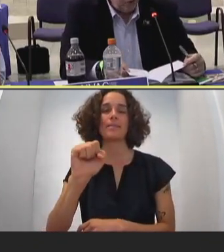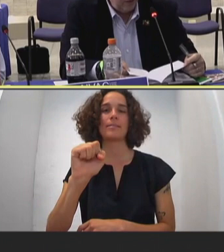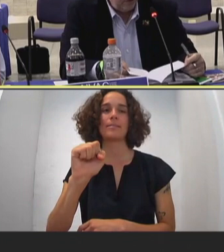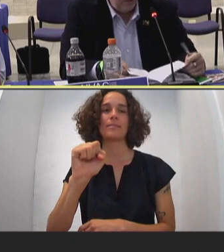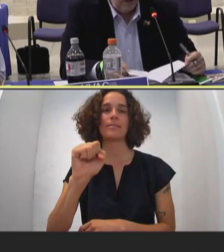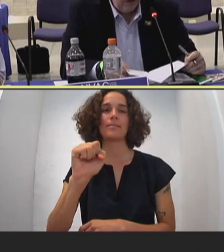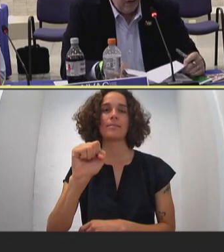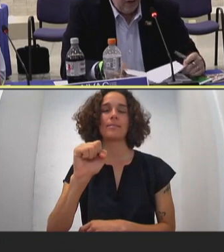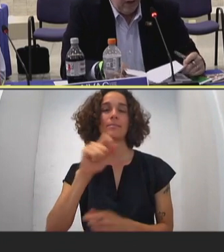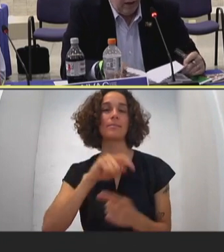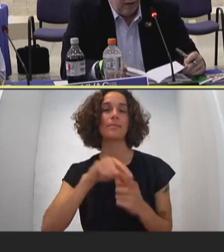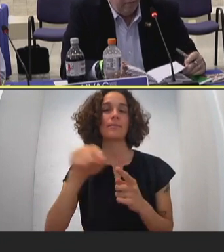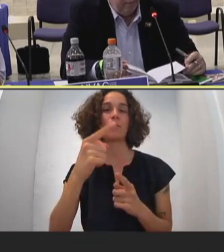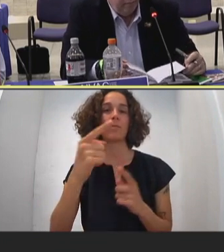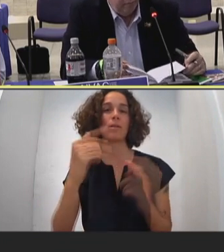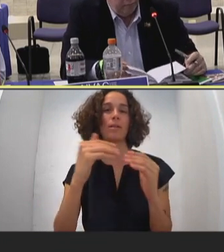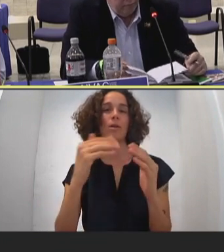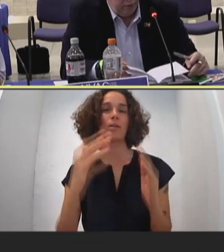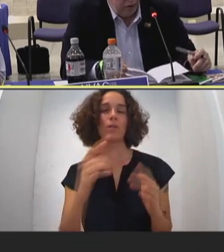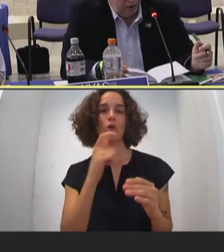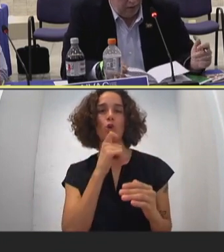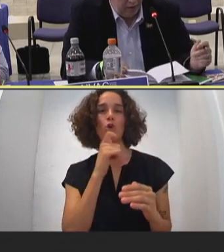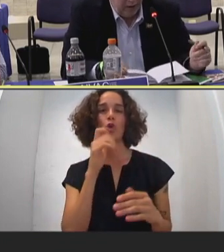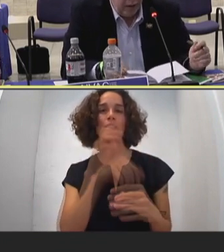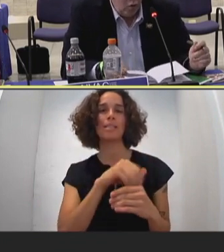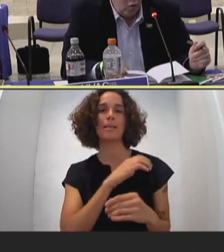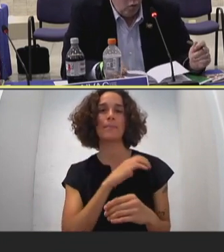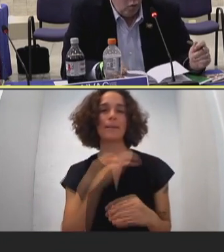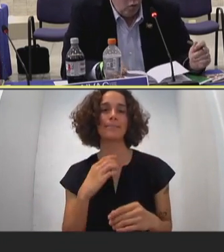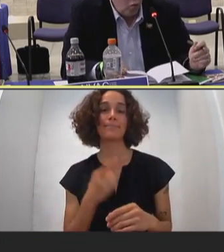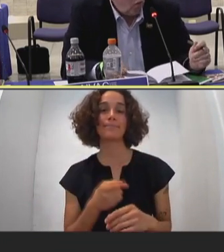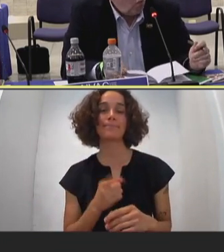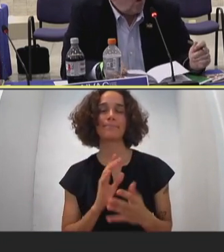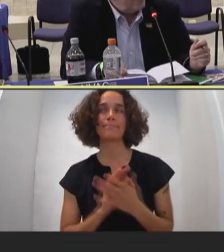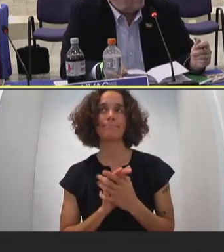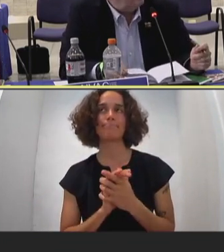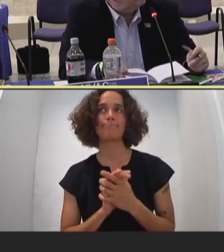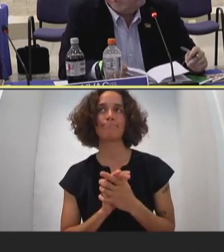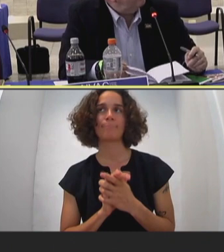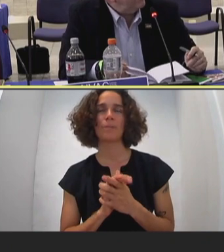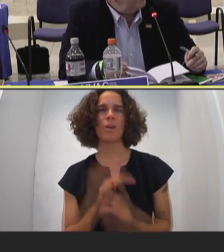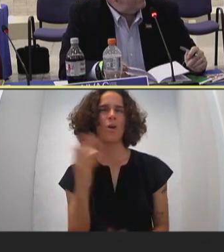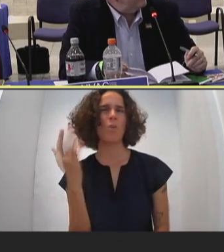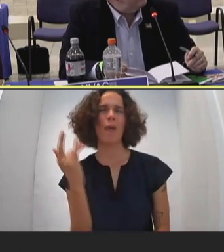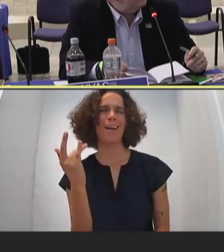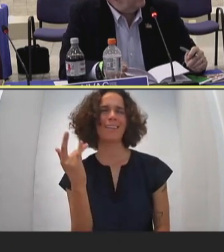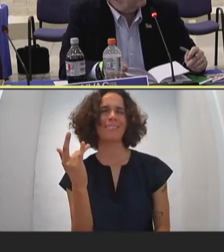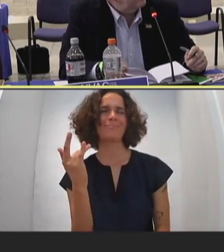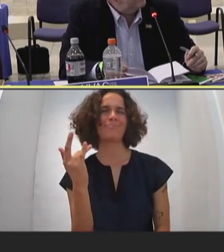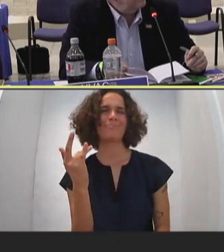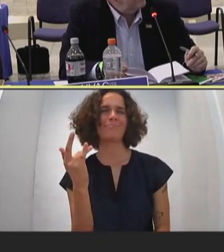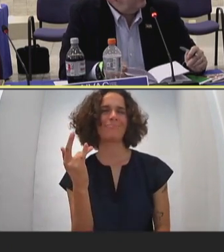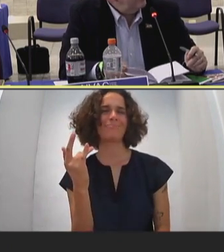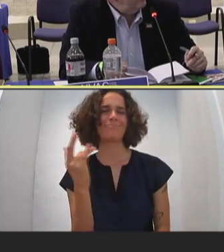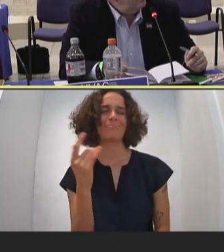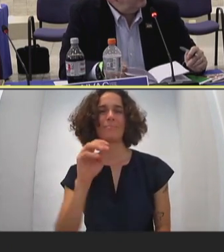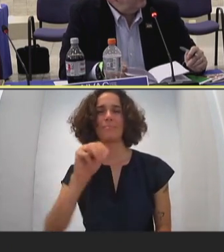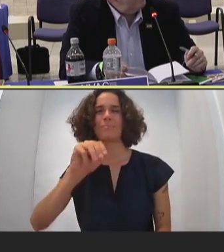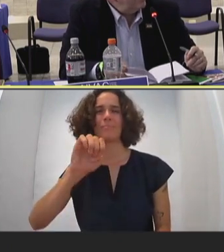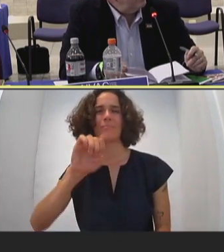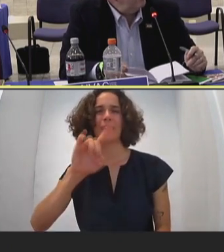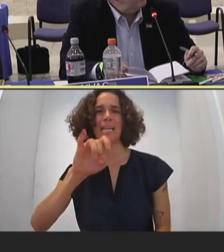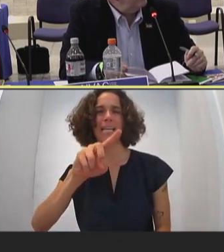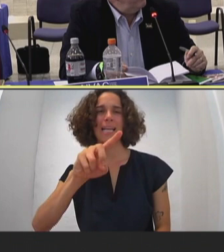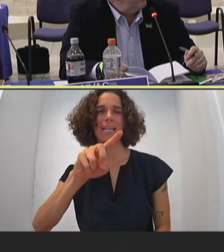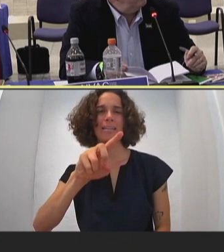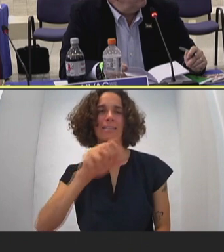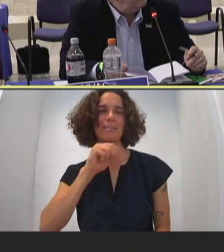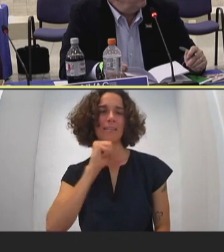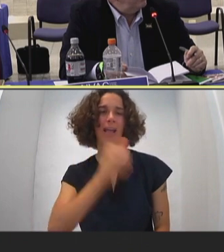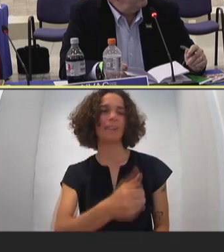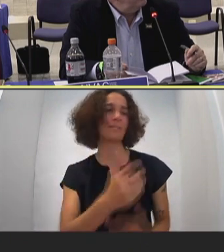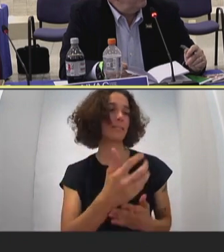committee, why can't Medicaid collect those and make it publicly available? So, people who are